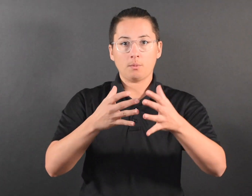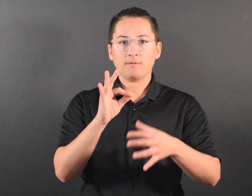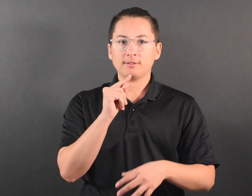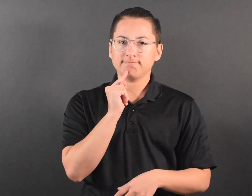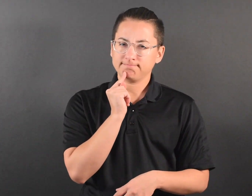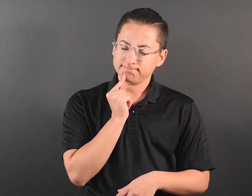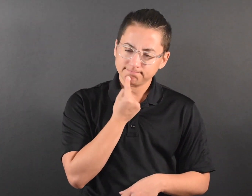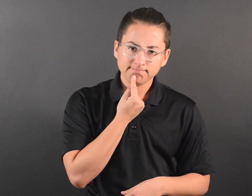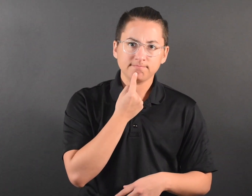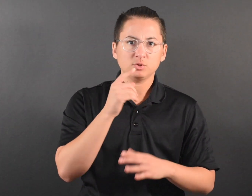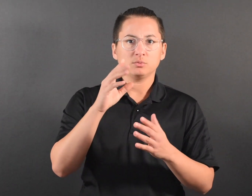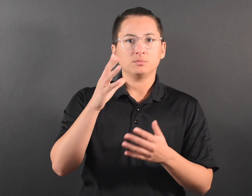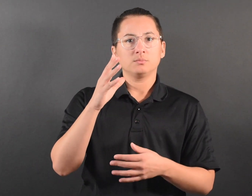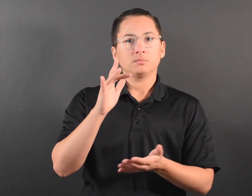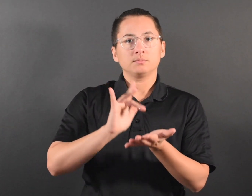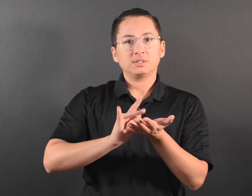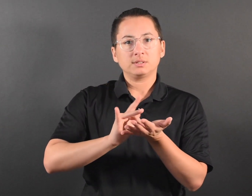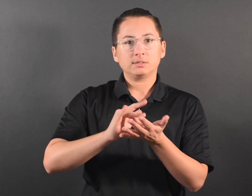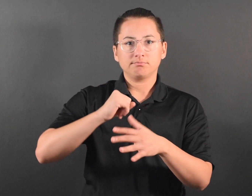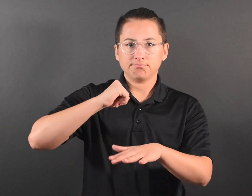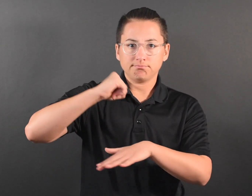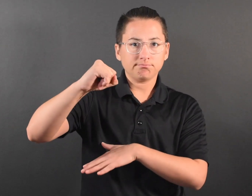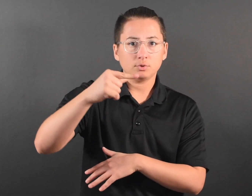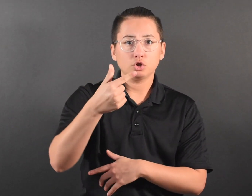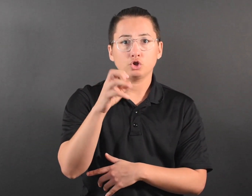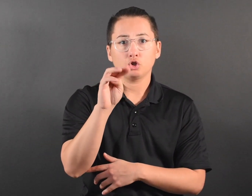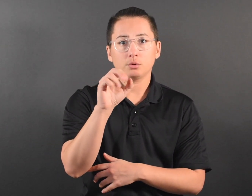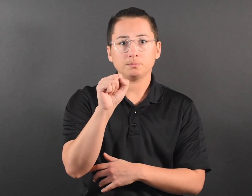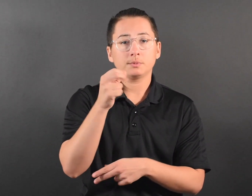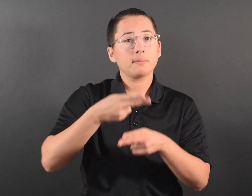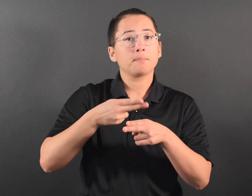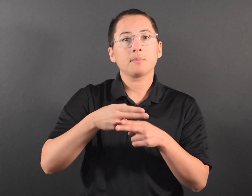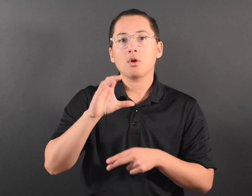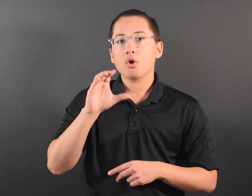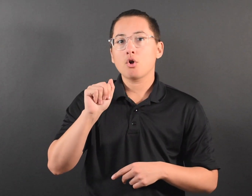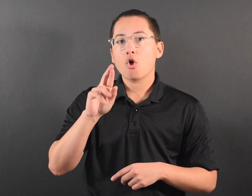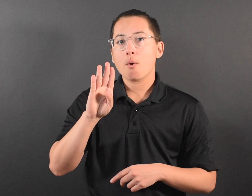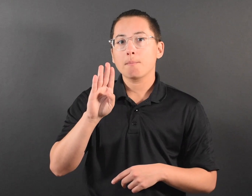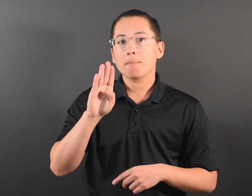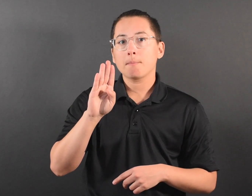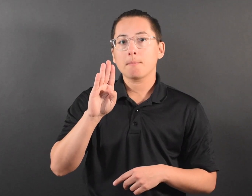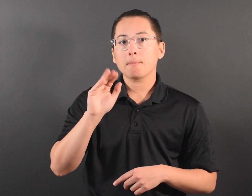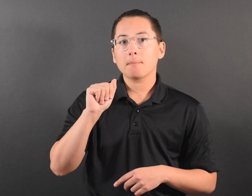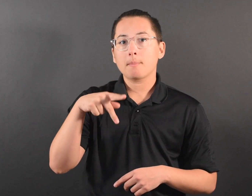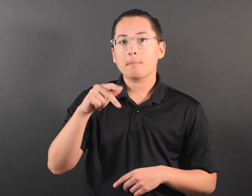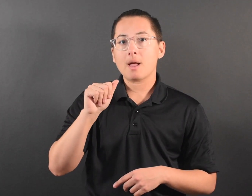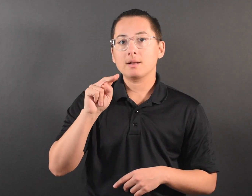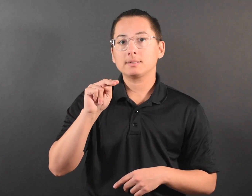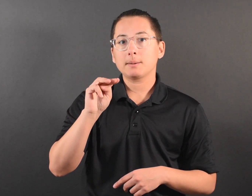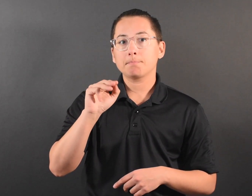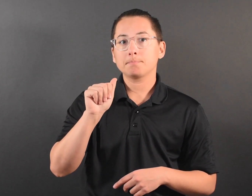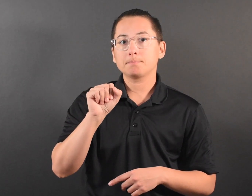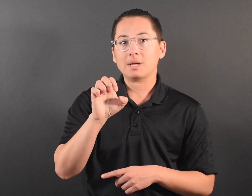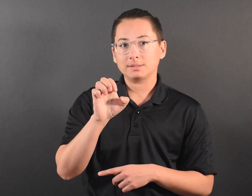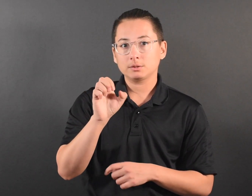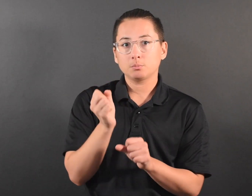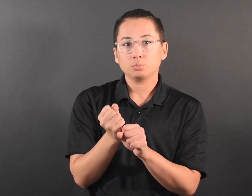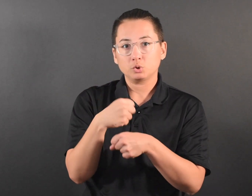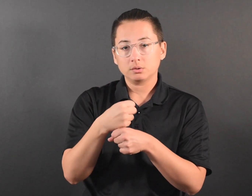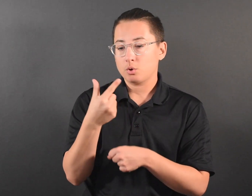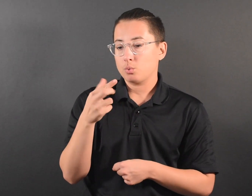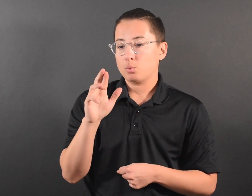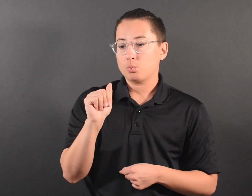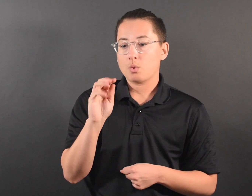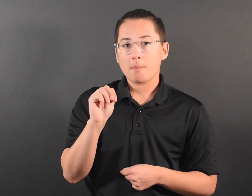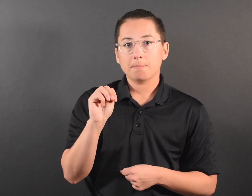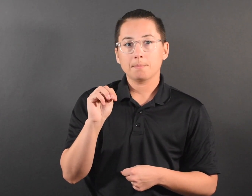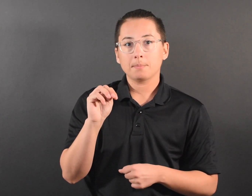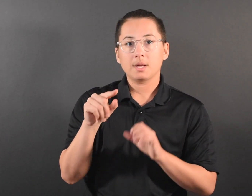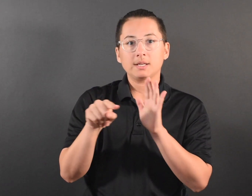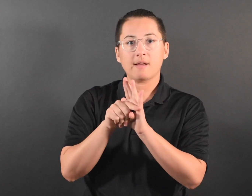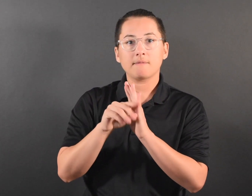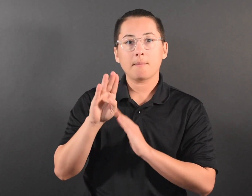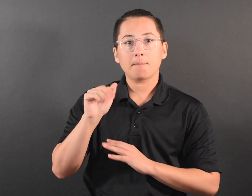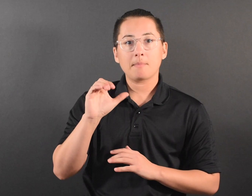In Minnesota, one group of extremely drug-resistant germs (carbapenemase-producing